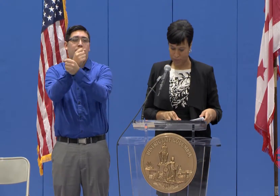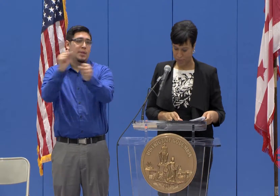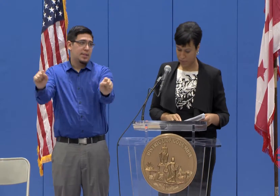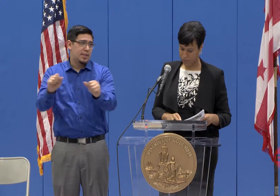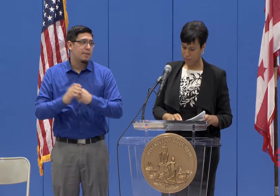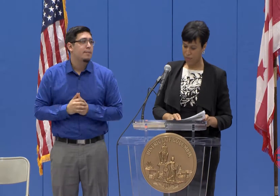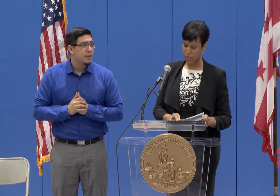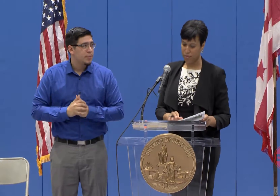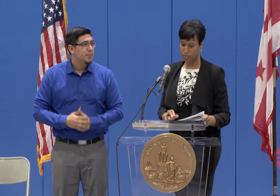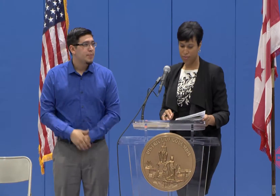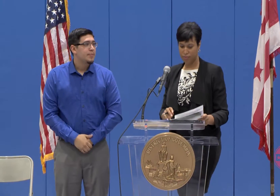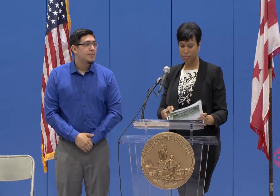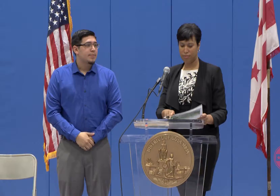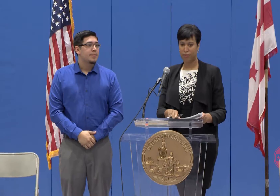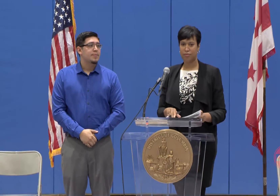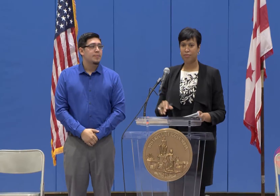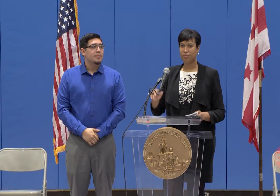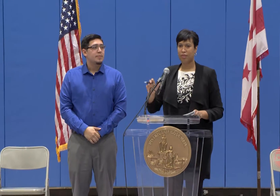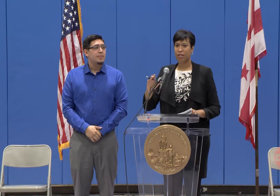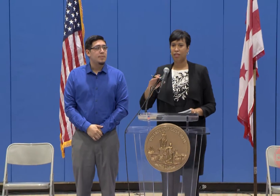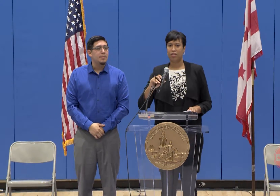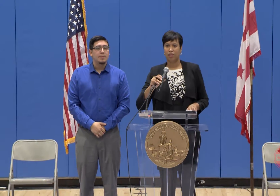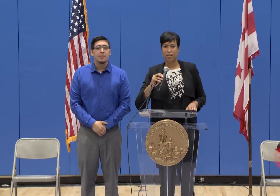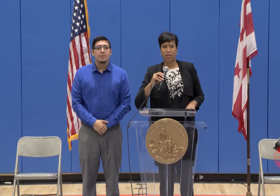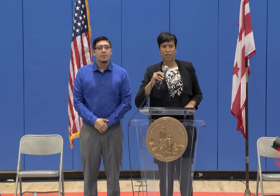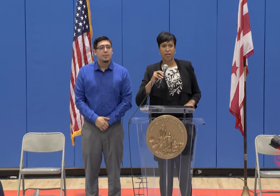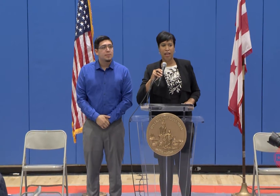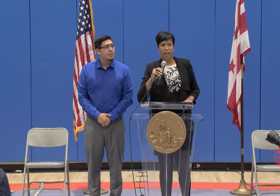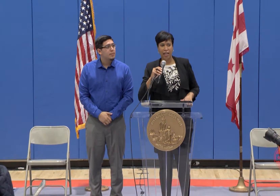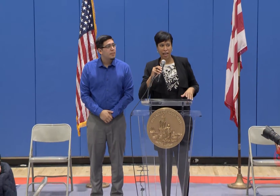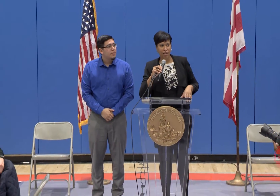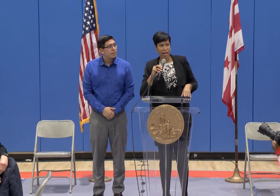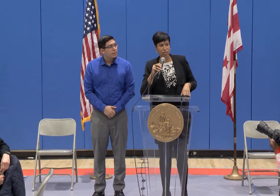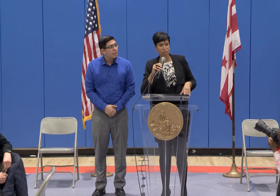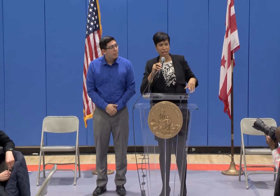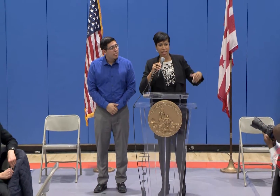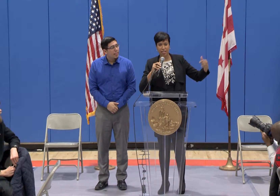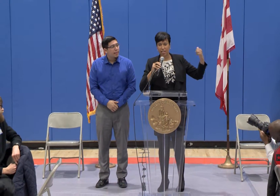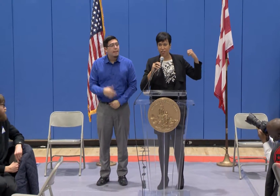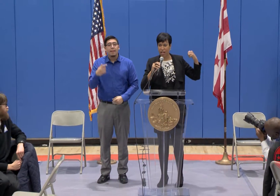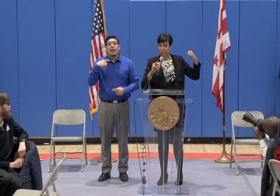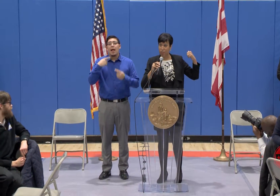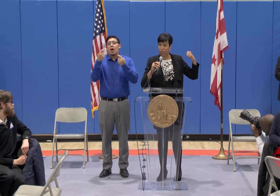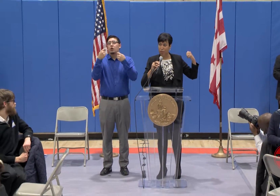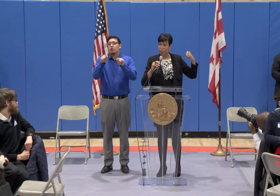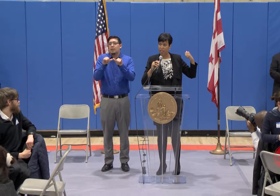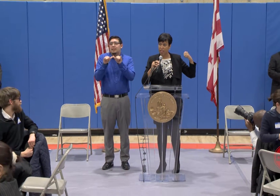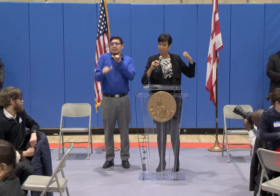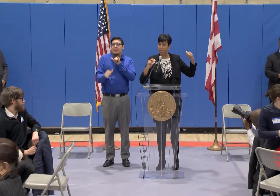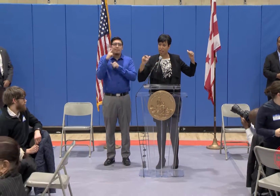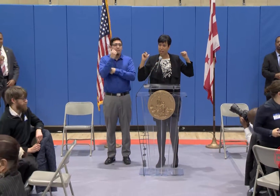THANK YOU, EVERYBODY, BE SAFE GETTING HOME. I'LL TRY TO STICK AROUND FOR A FEW MINUTES AT THE FRONT IF WE DIDN'T HAVE A CHANCE TO SAY HI. PLEASE SAY HI.